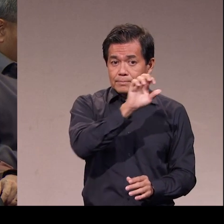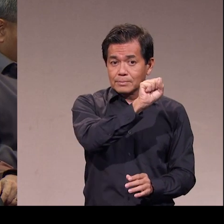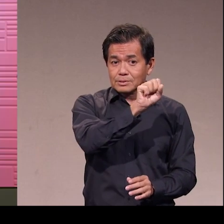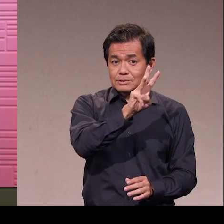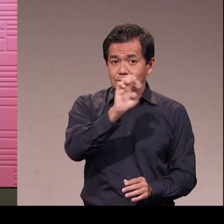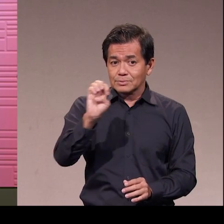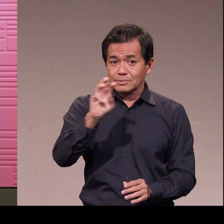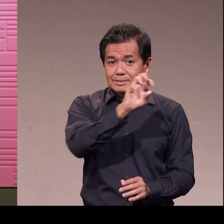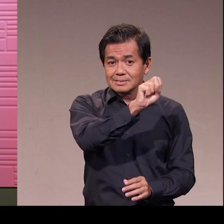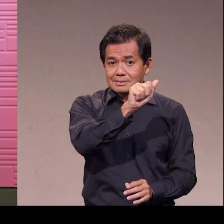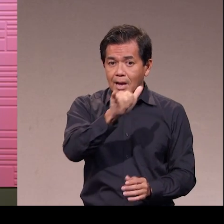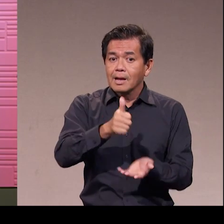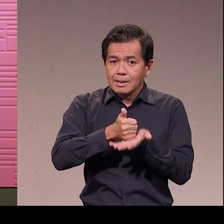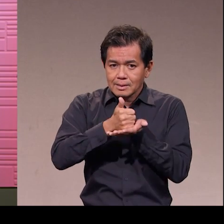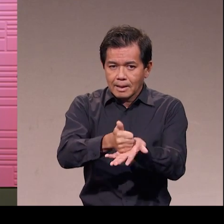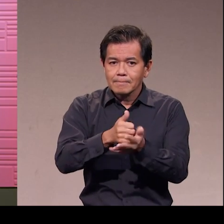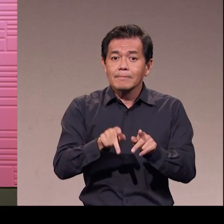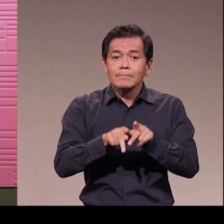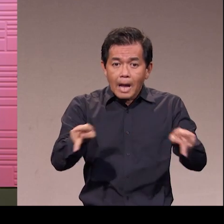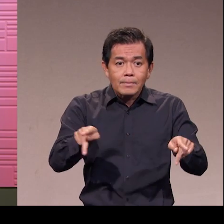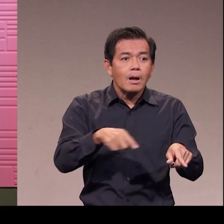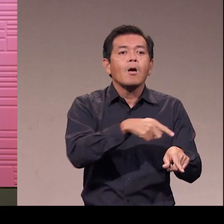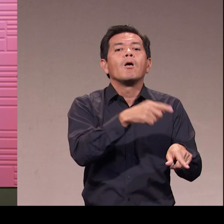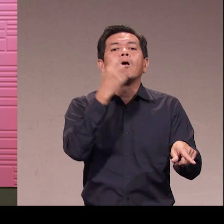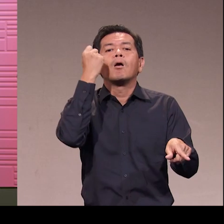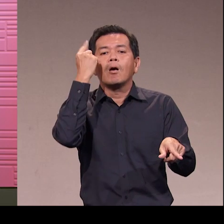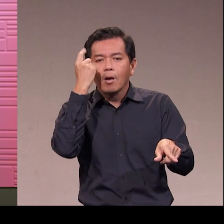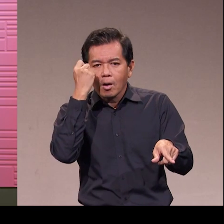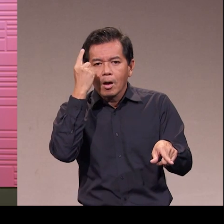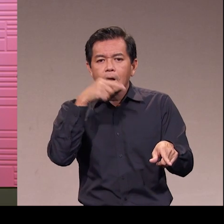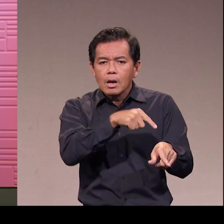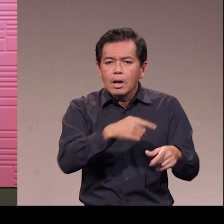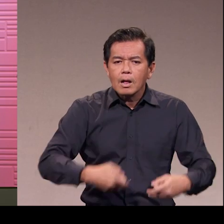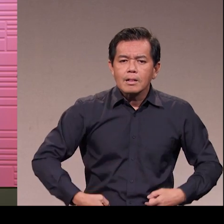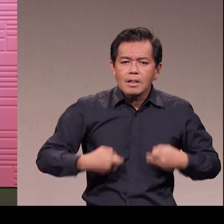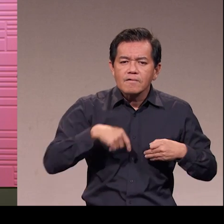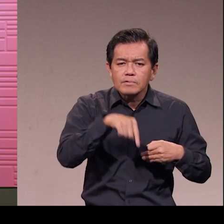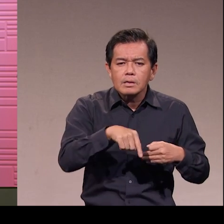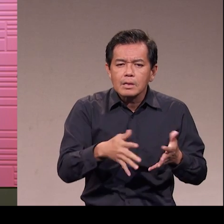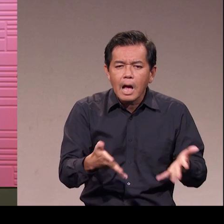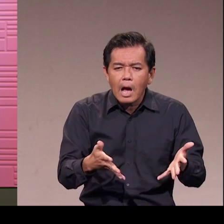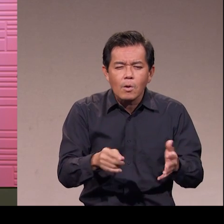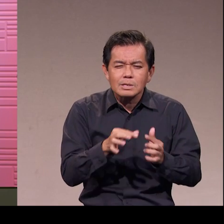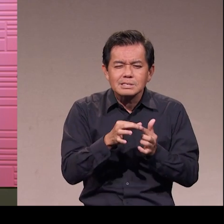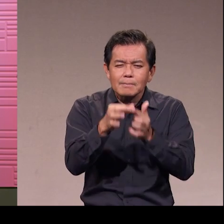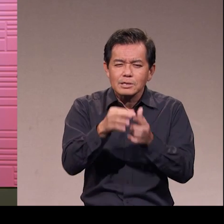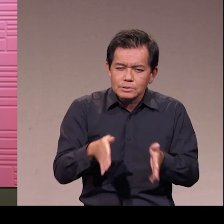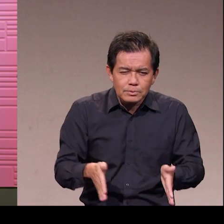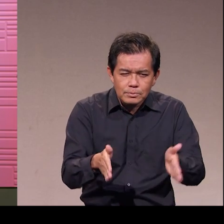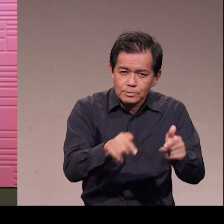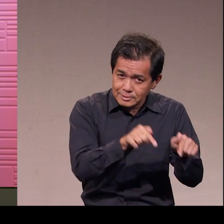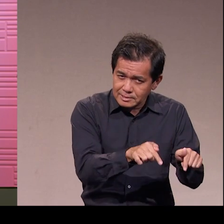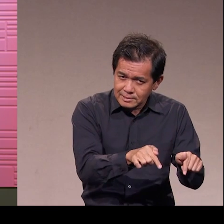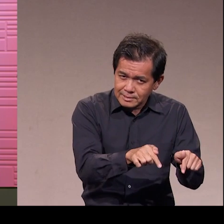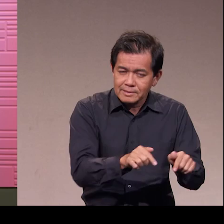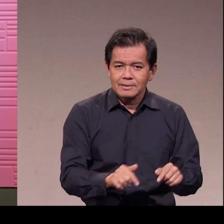MediShield Life in his own unique way.